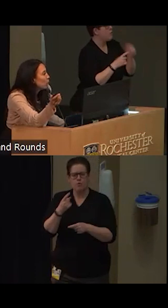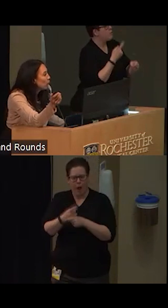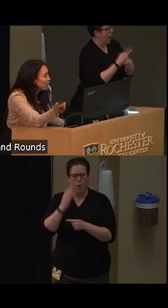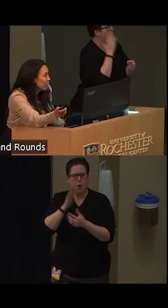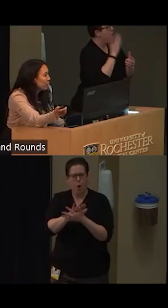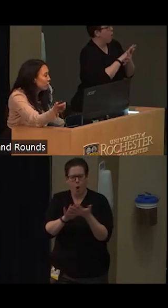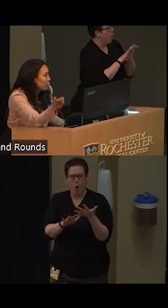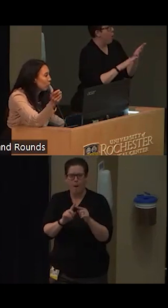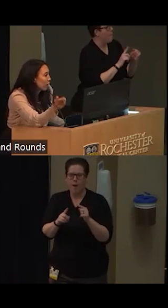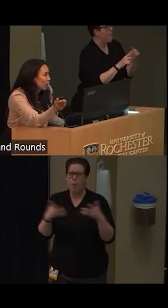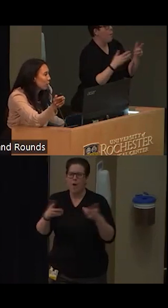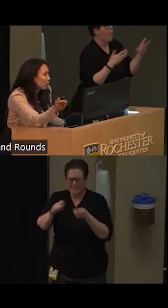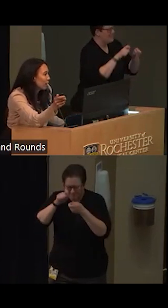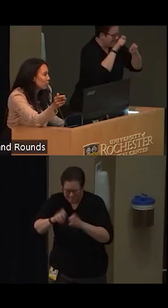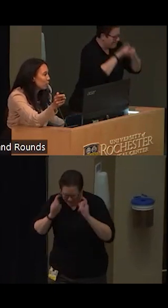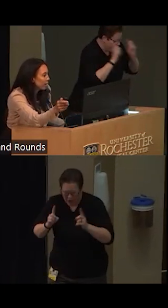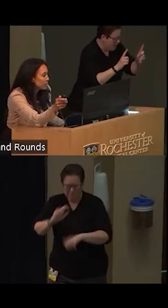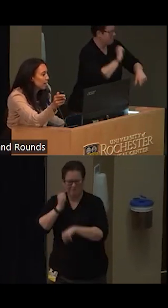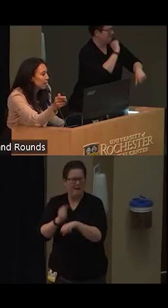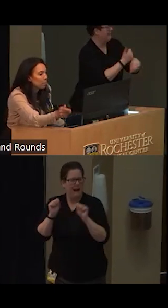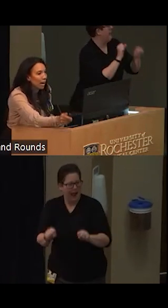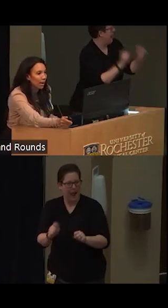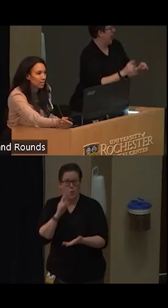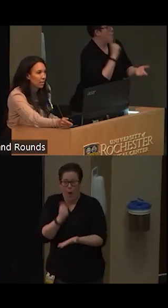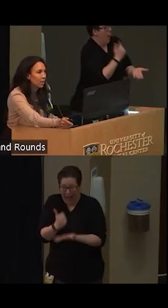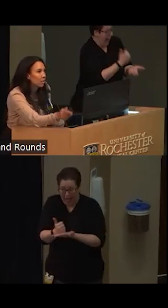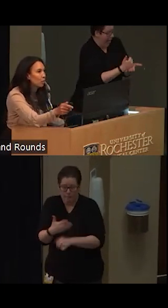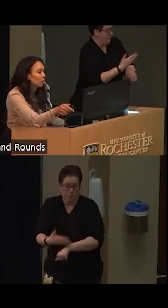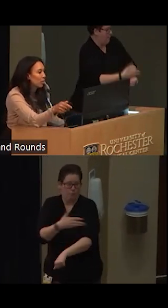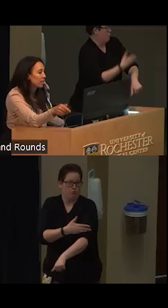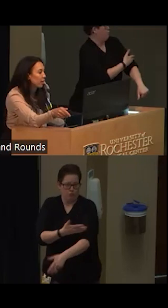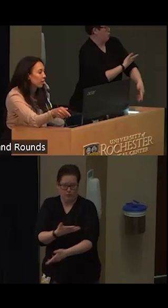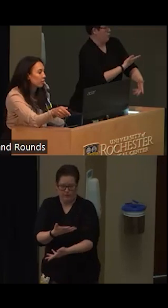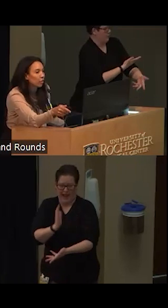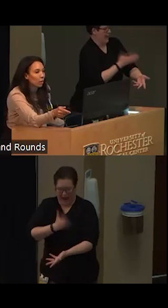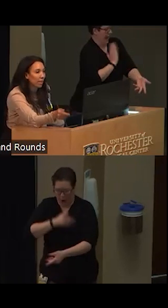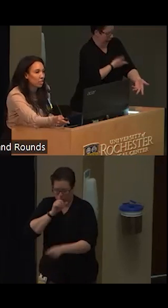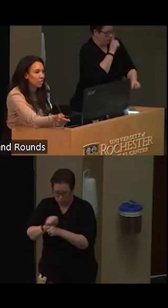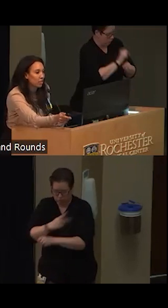what education or what can we put in place to impact the way we care for our patients